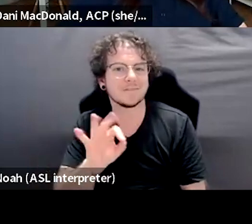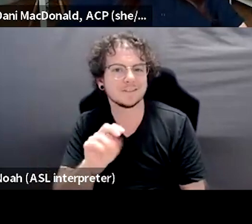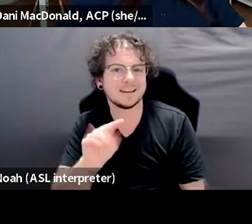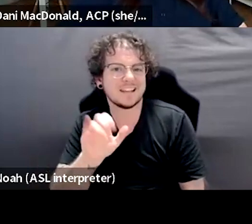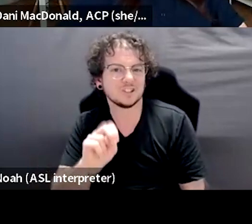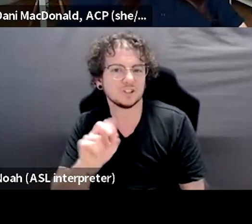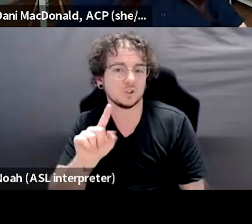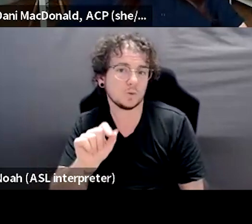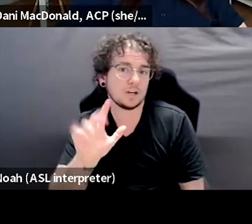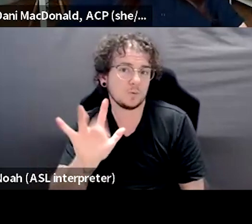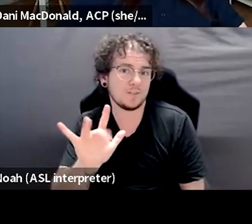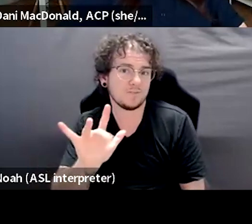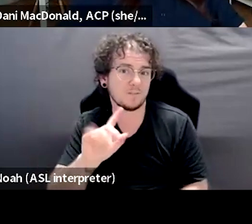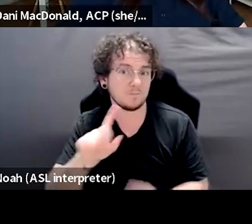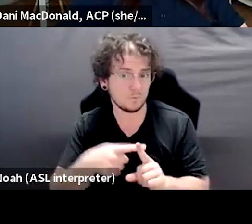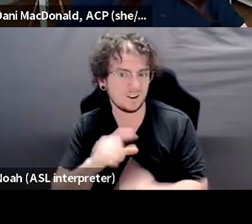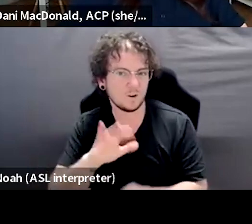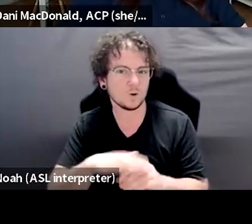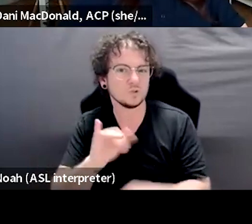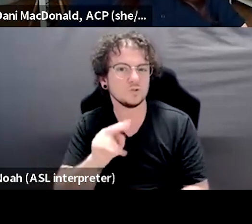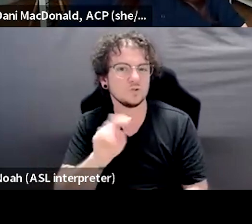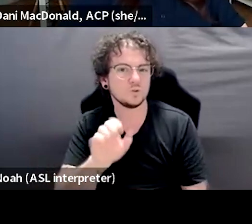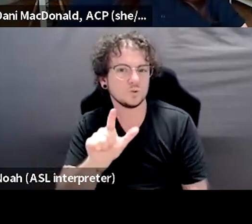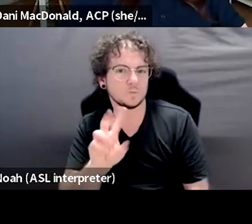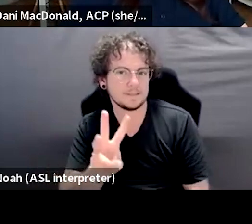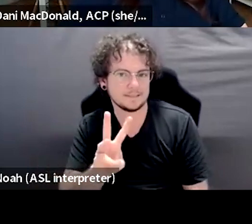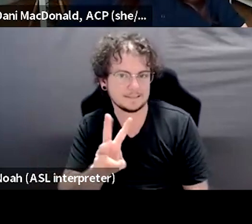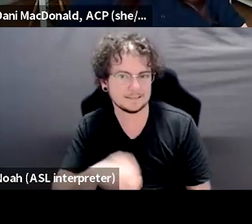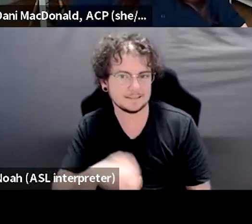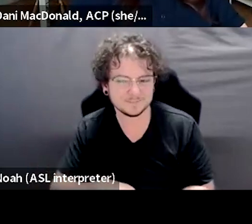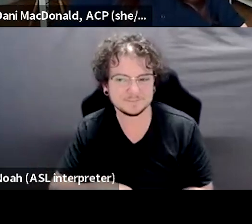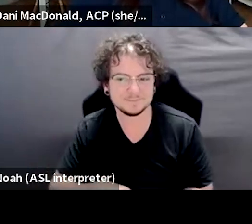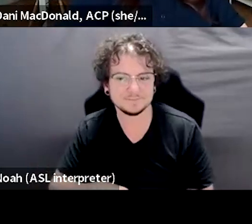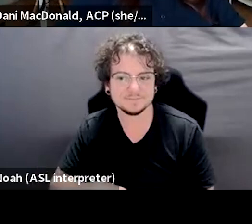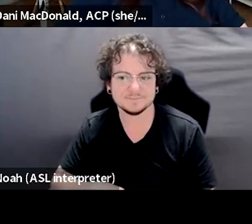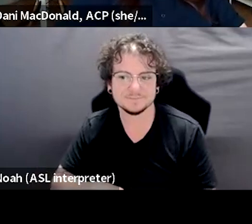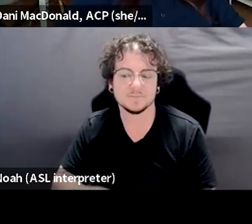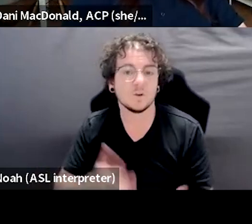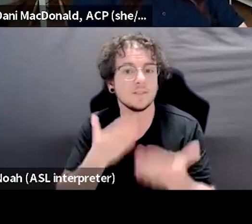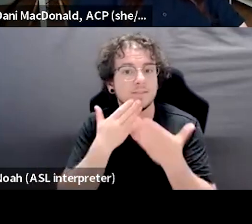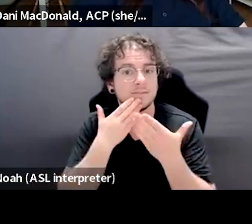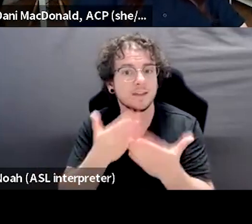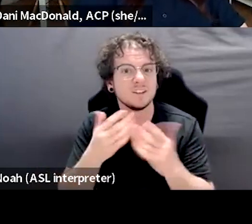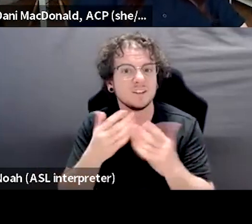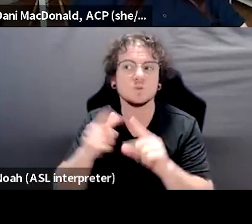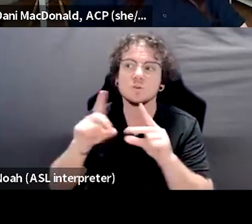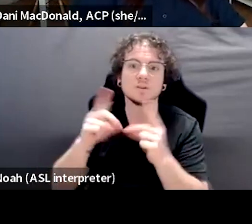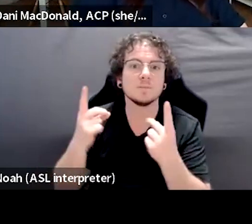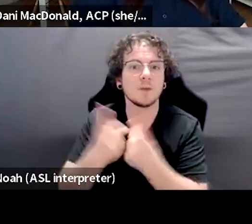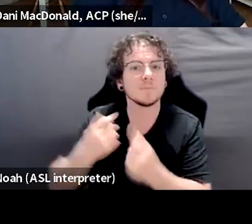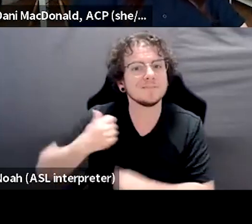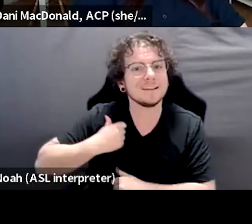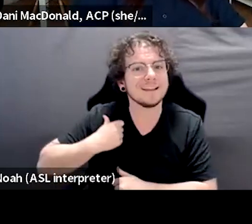for June 26. And lastly, we'd like to thank the Department of Canadian Heritage for their